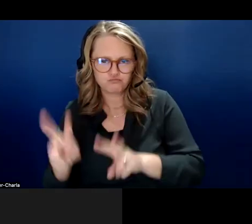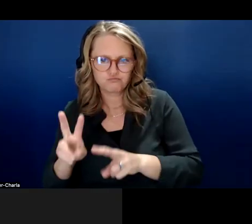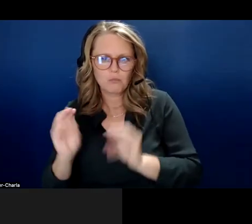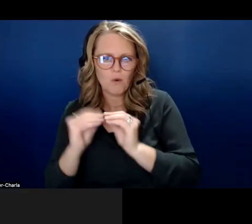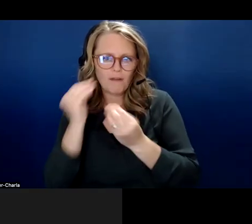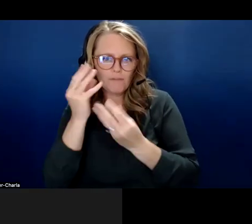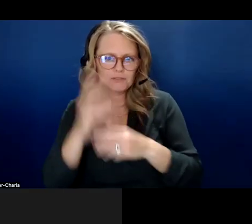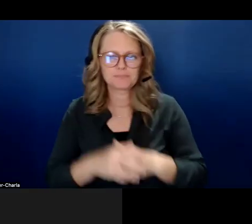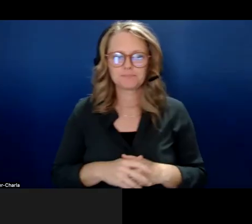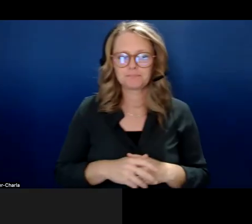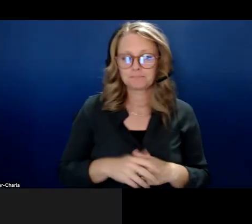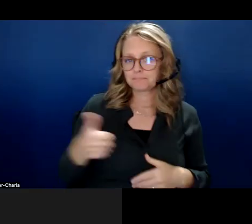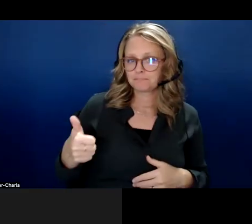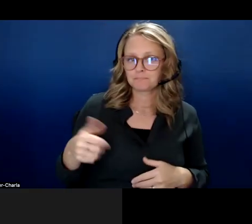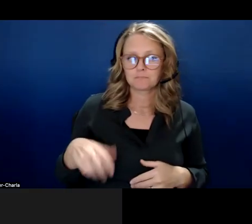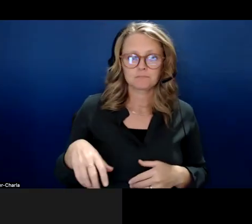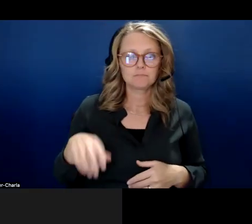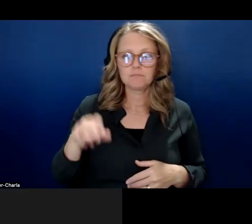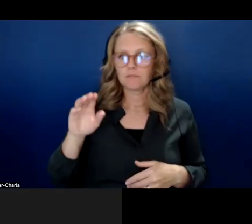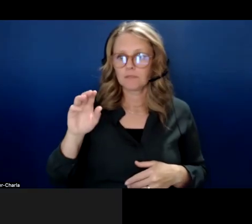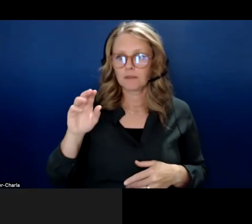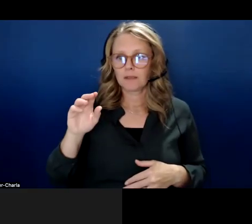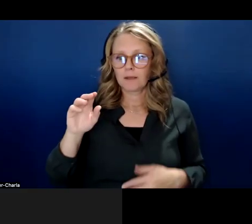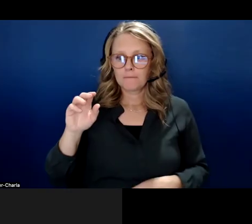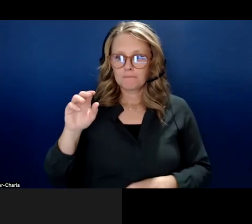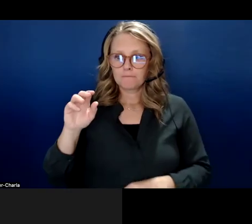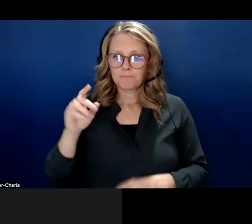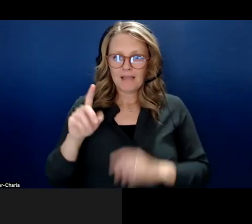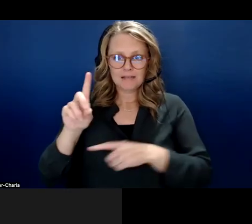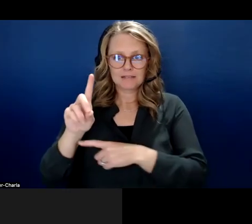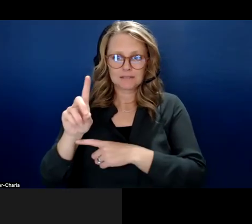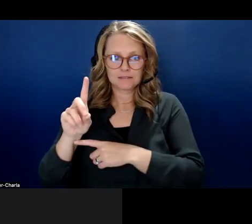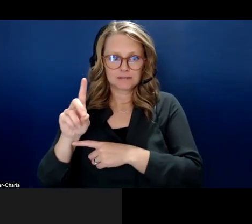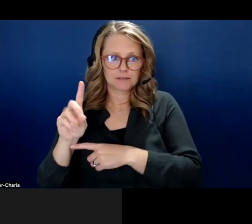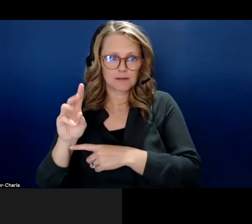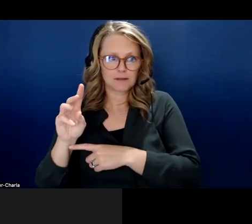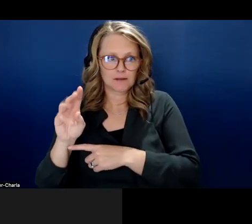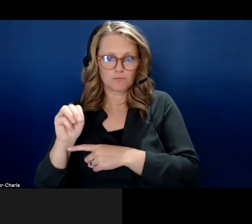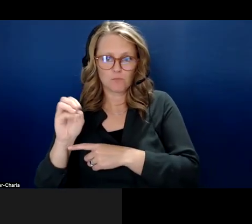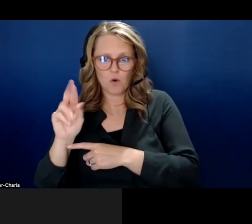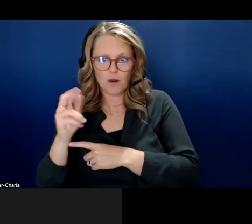And then we did have one other message in the chat from Dan. He asked if there were any updates on Federal funding.